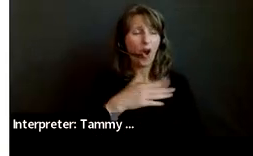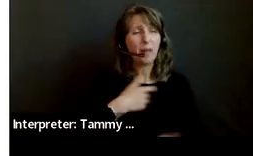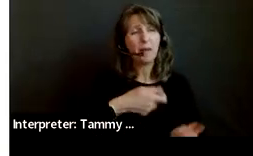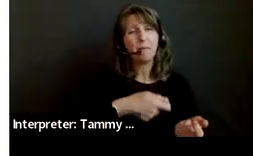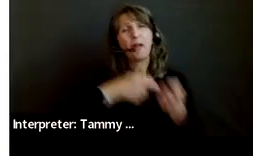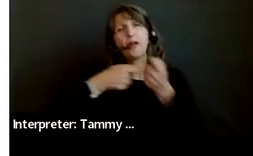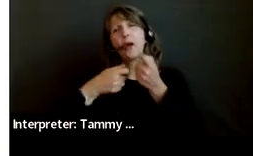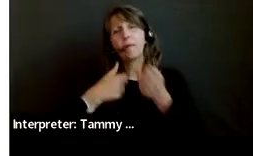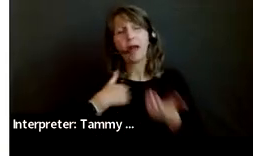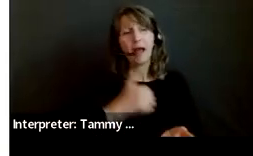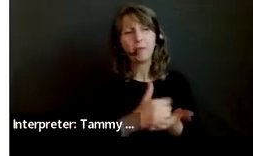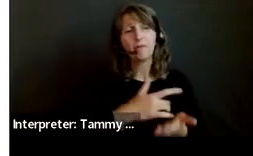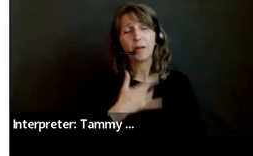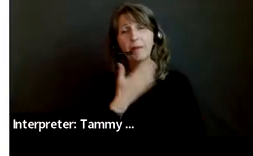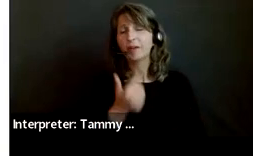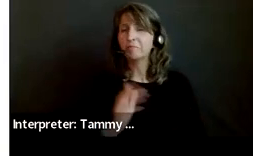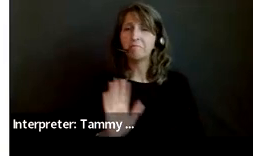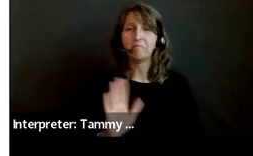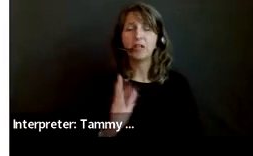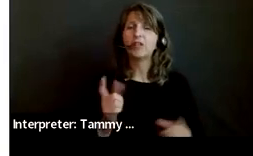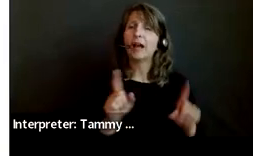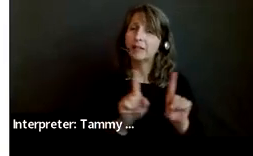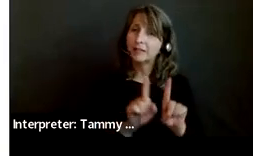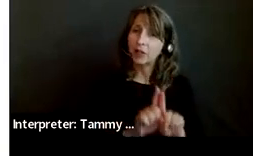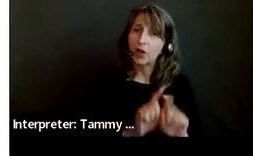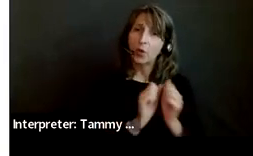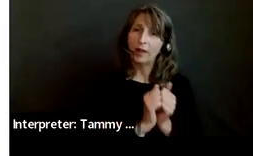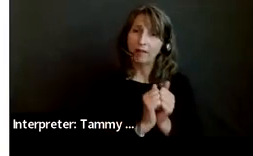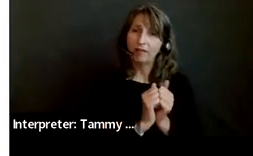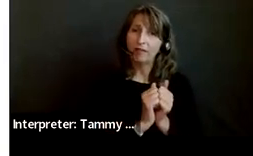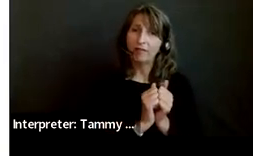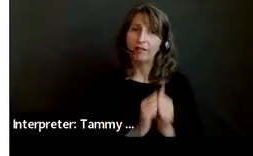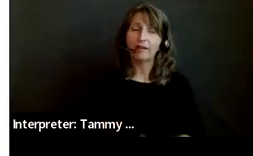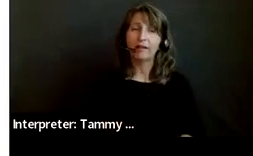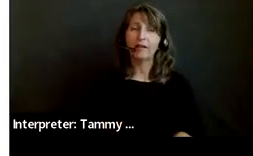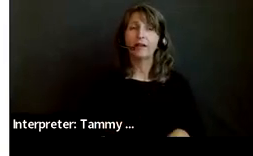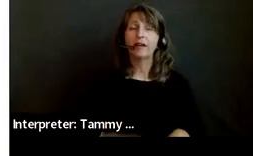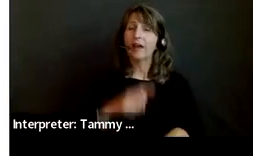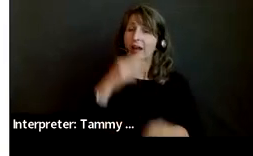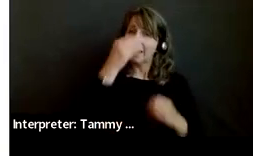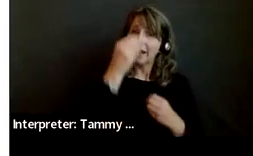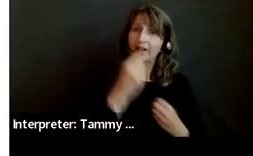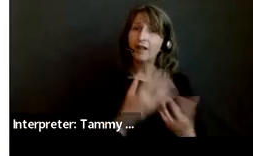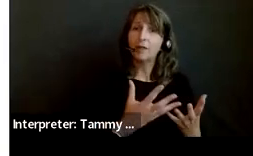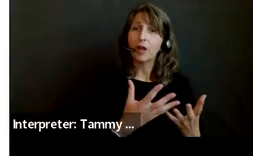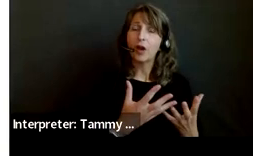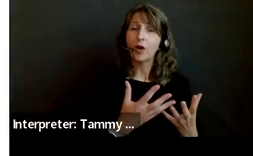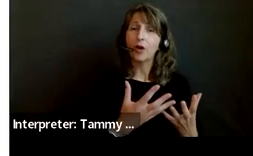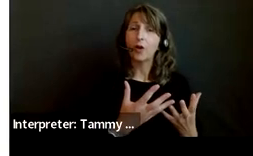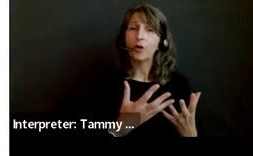You need to be with someone and letting them know that it is okay to accept the enormity.